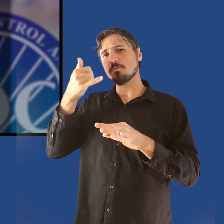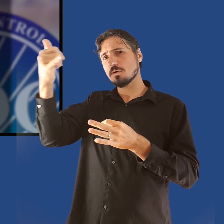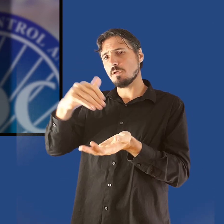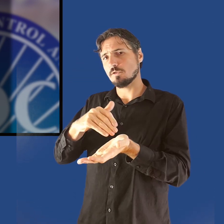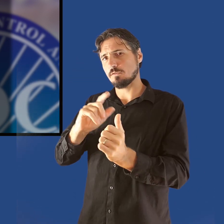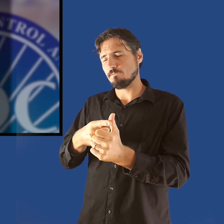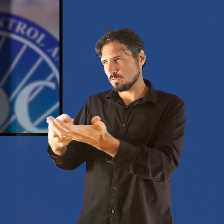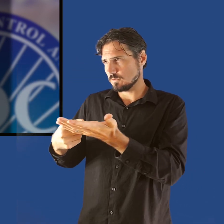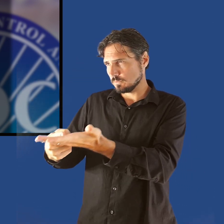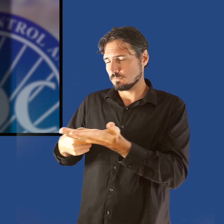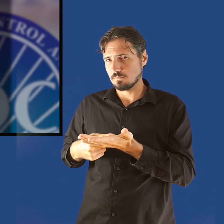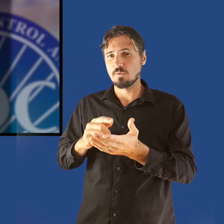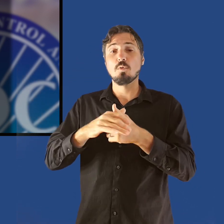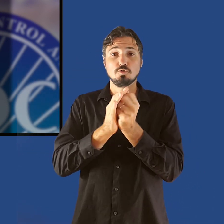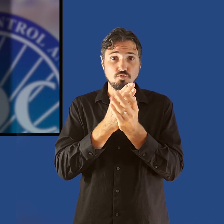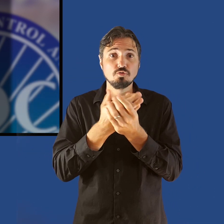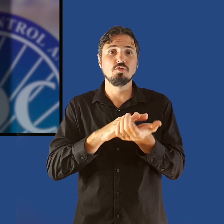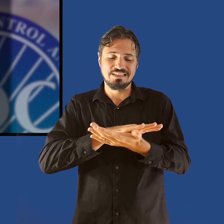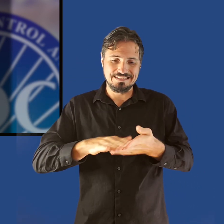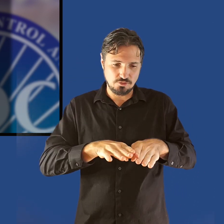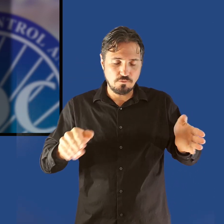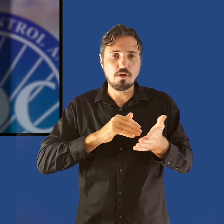Wash your hands frequently and clean surfaces often.